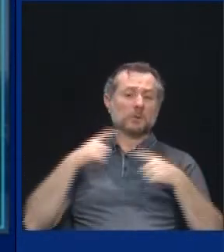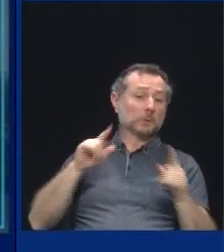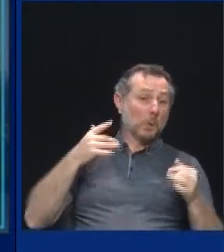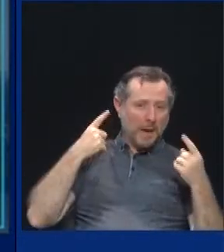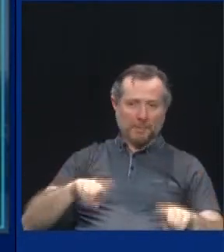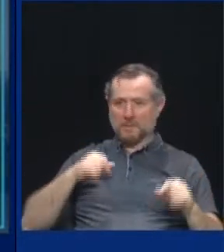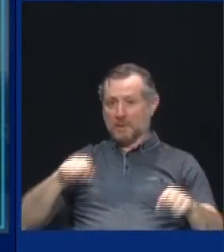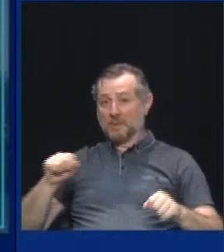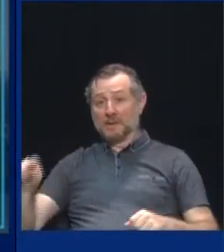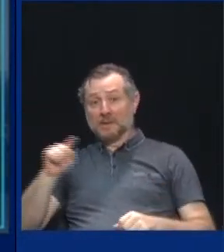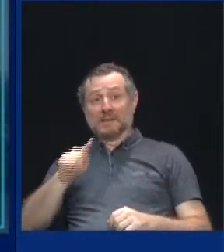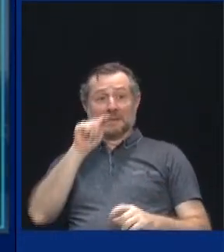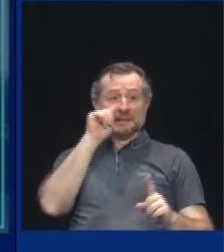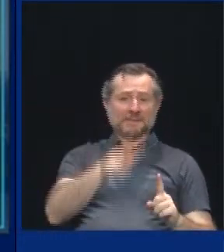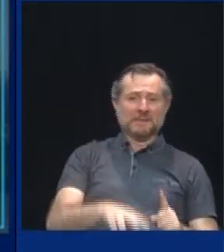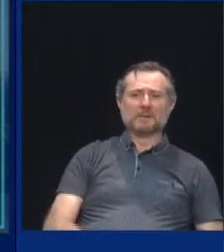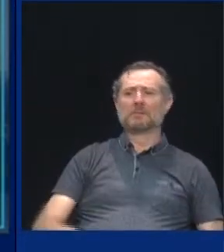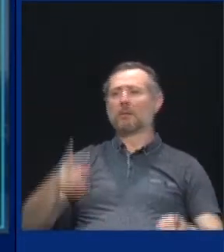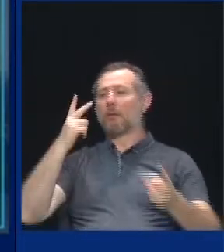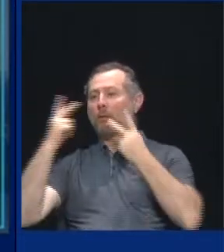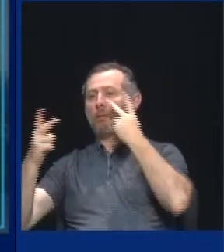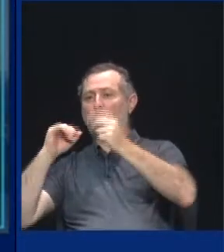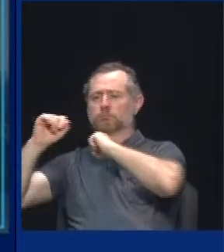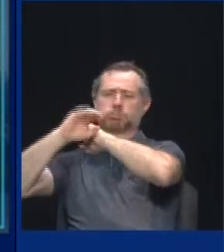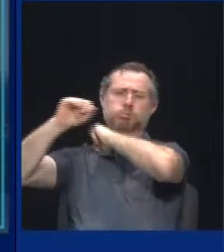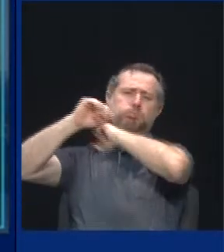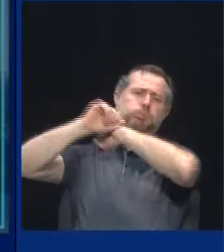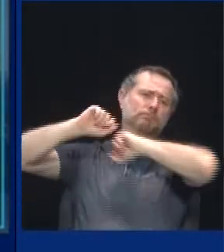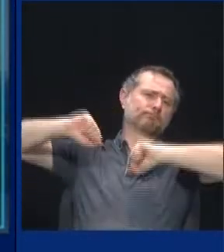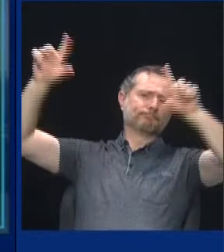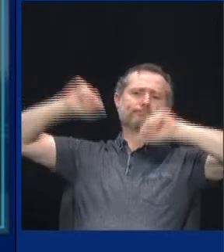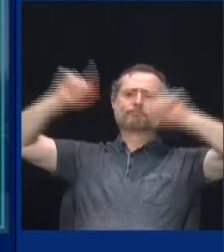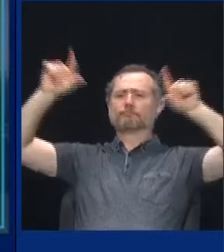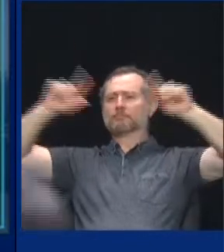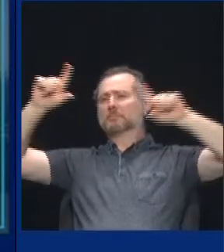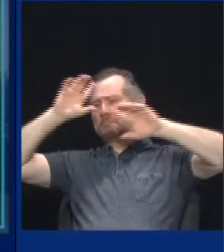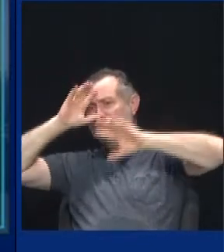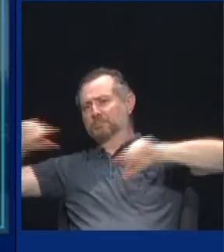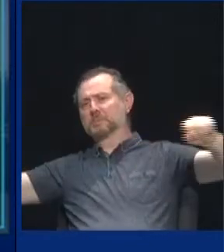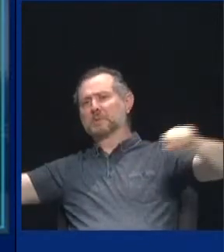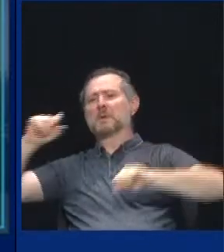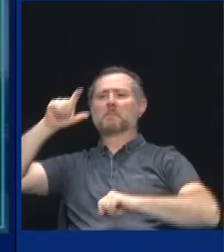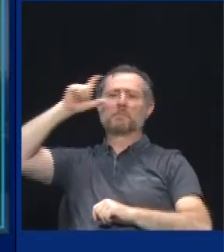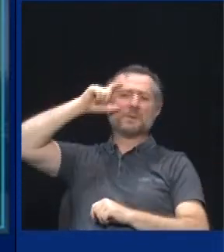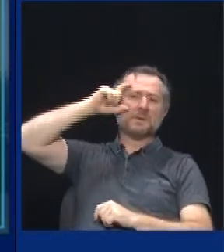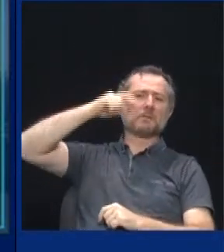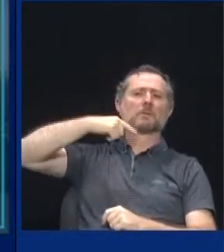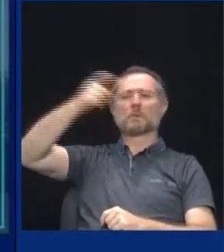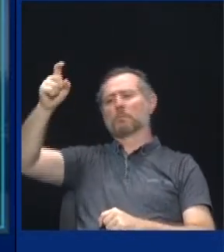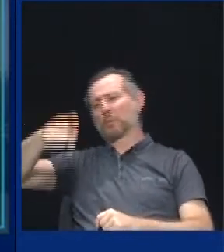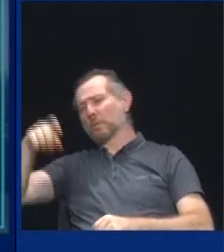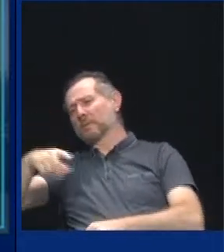TIER, IT'S EVERY WHERE, BUT IT'S TARGETTED AND FOCUSED. WE HAVE COMMUNICATED THIS MESSAGE ANYWAY POSSIBLE. YOU TURN ON THE TV AND YOU SEE